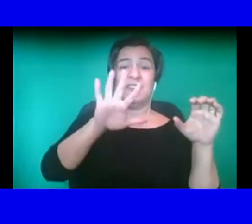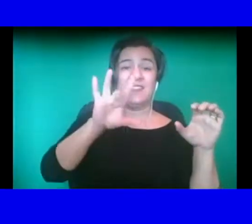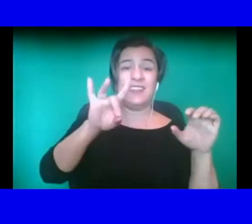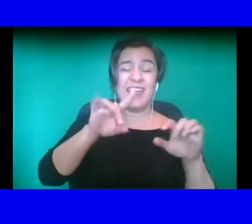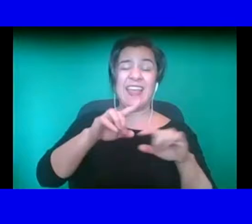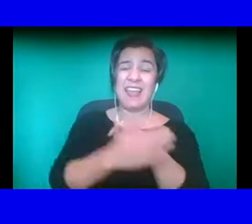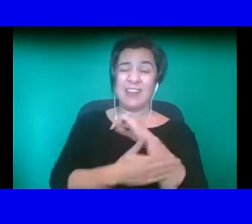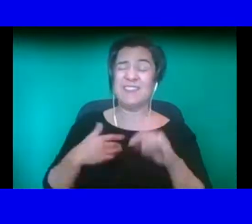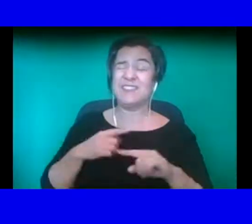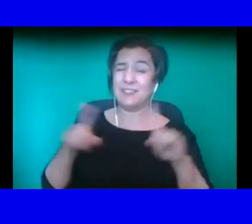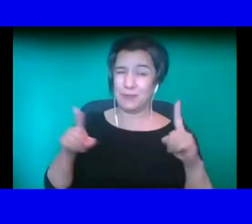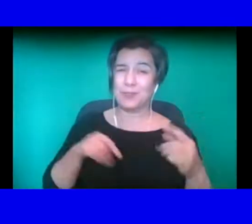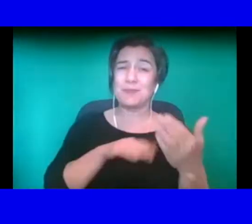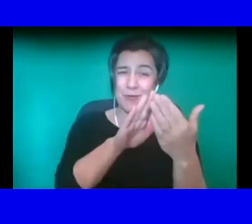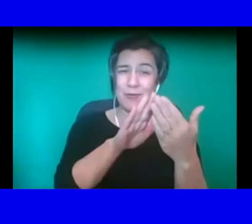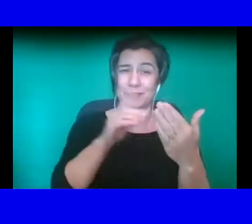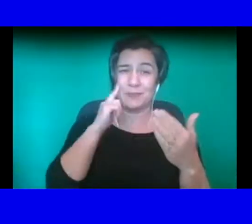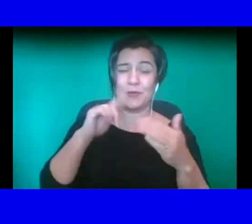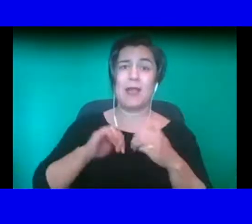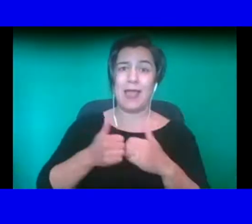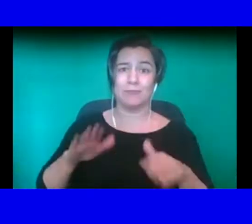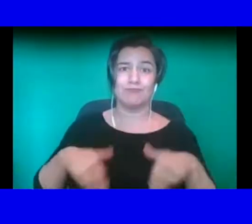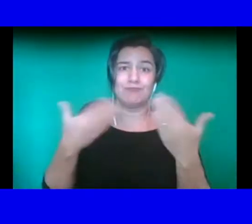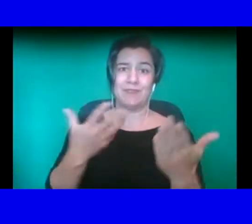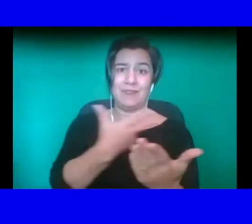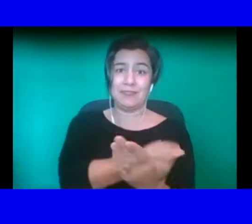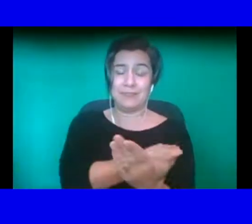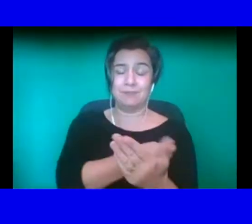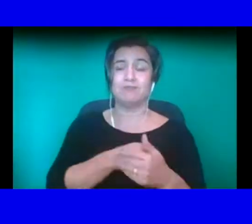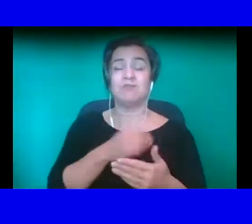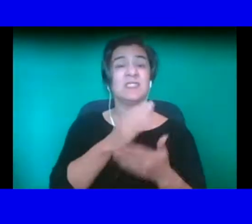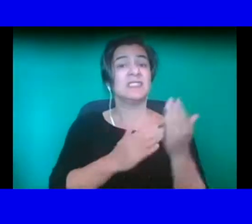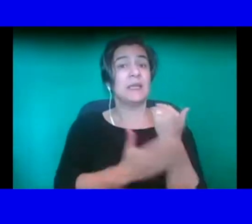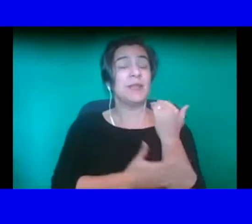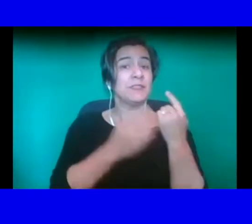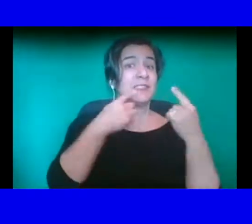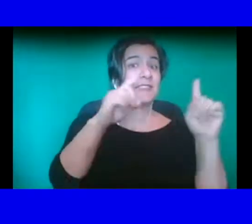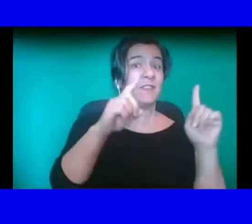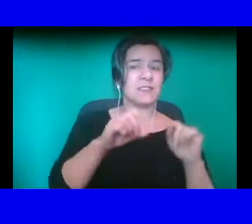of systems for vaccination, and some have worked better than others, and some have worked better